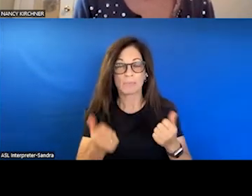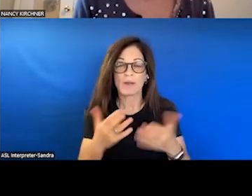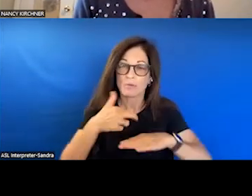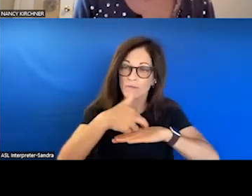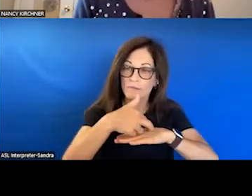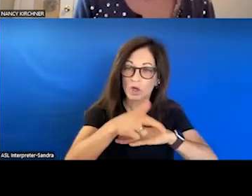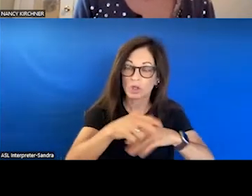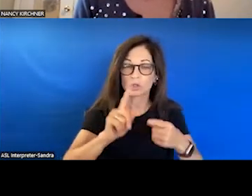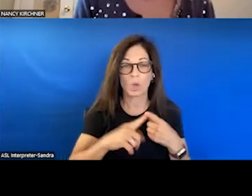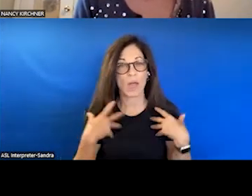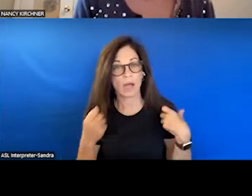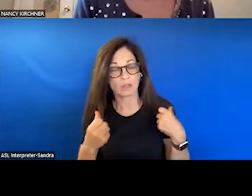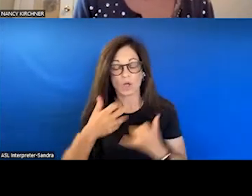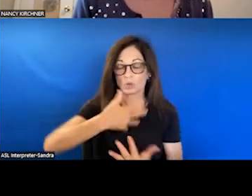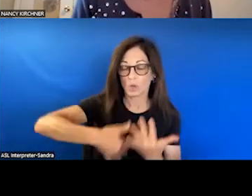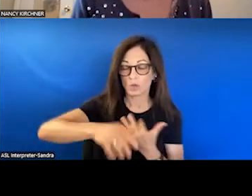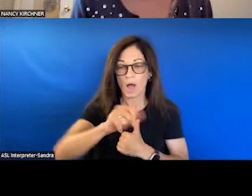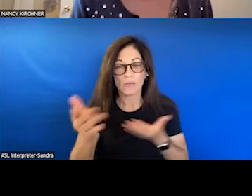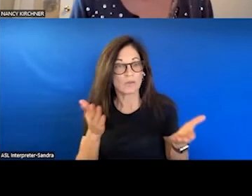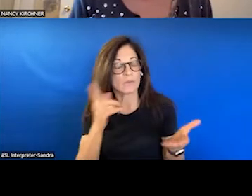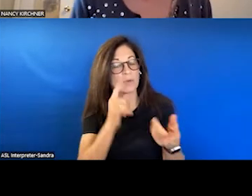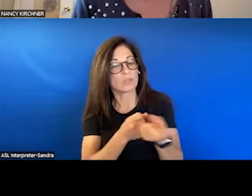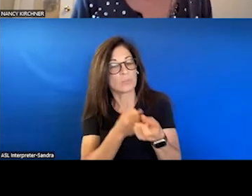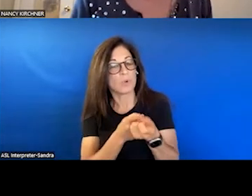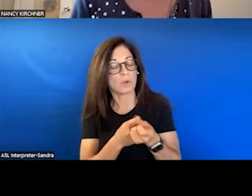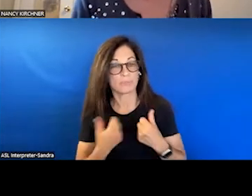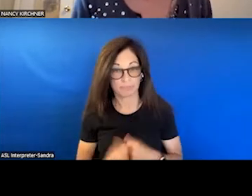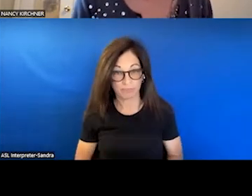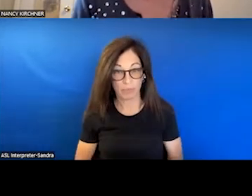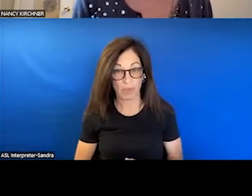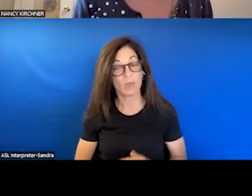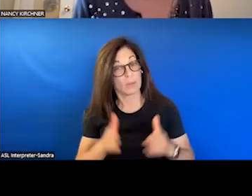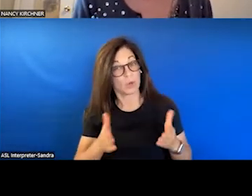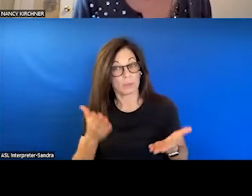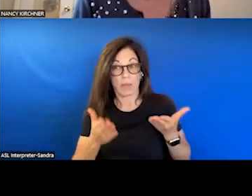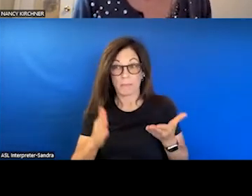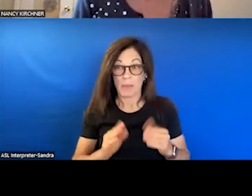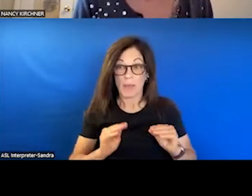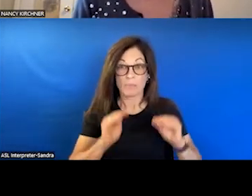OTHER SERVICES AND SUPPORTS. SO, SOMEONE MAY BE MOVING ON TO TO, HIGHER LEVEL OF CARE.